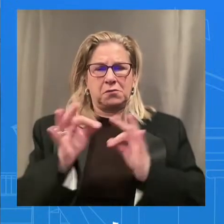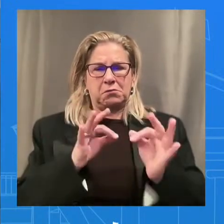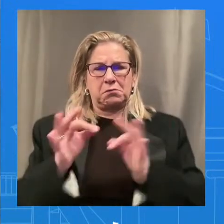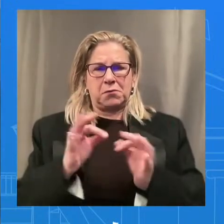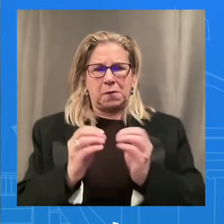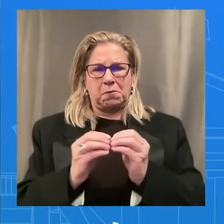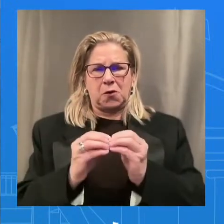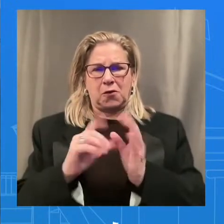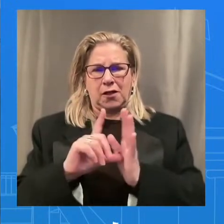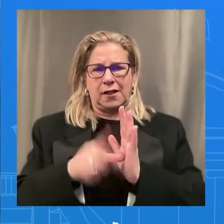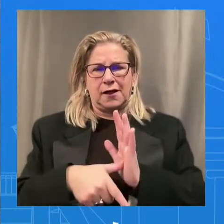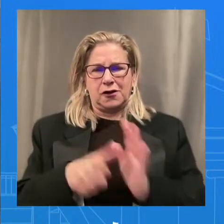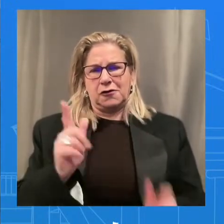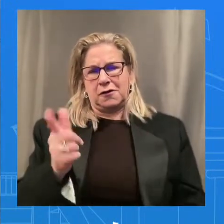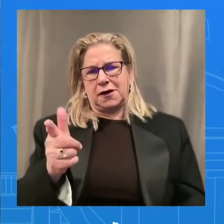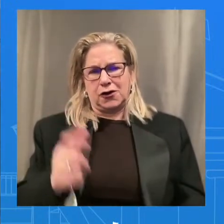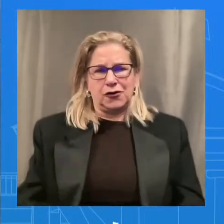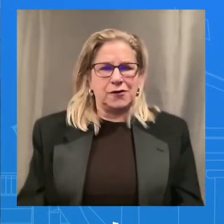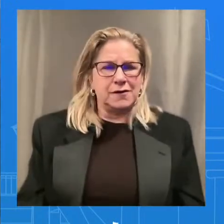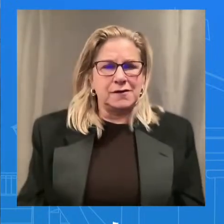between your administration and the incoming?